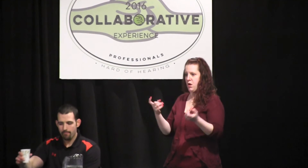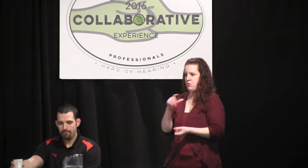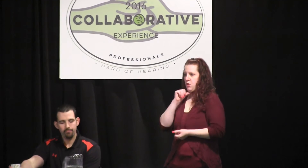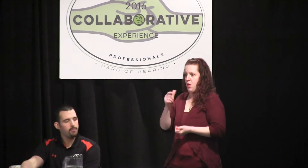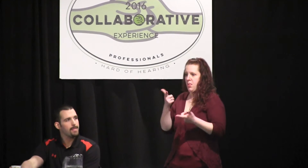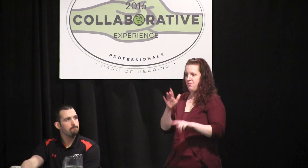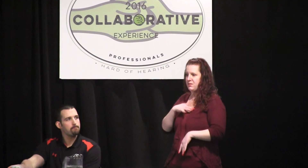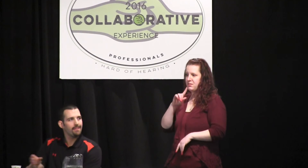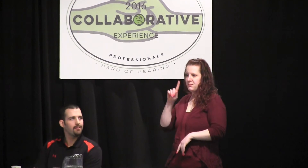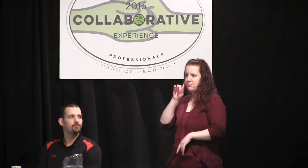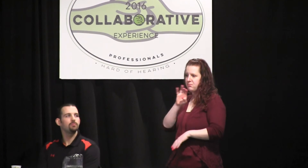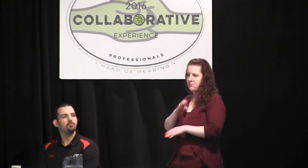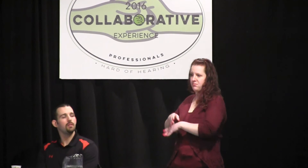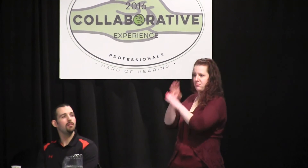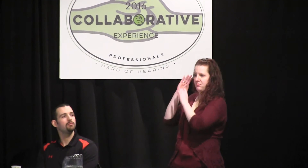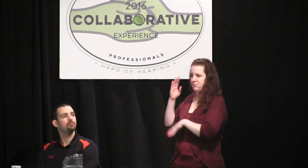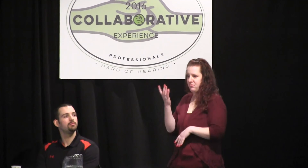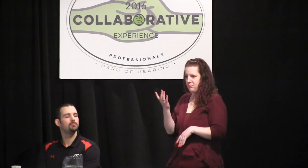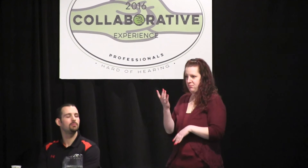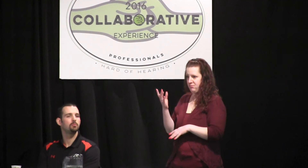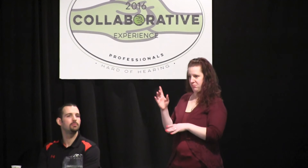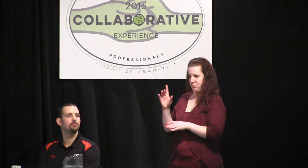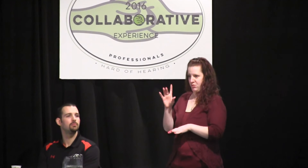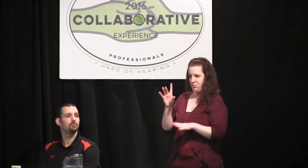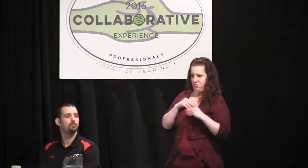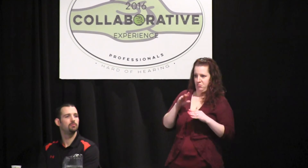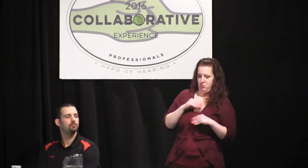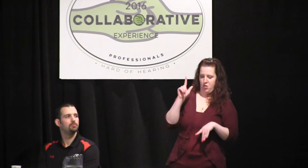To just go for my goals. And not let my deafness be a barrier.